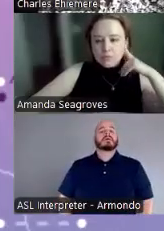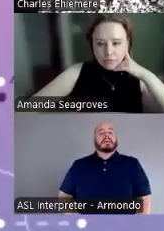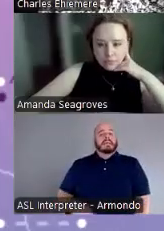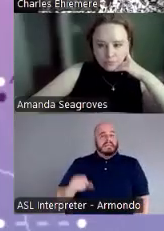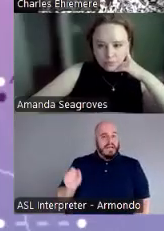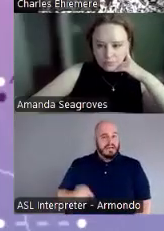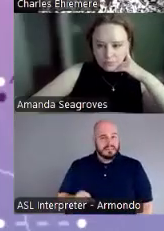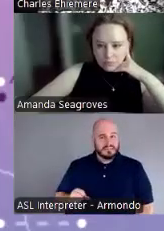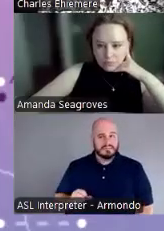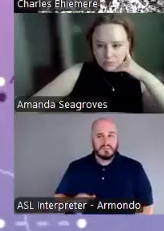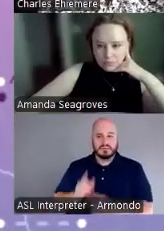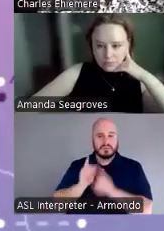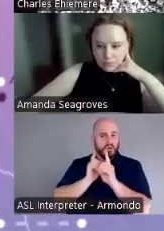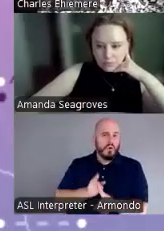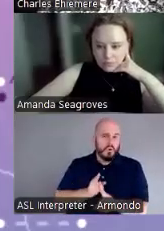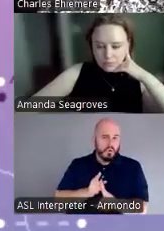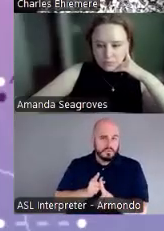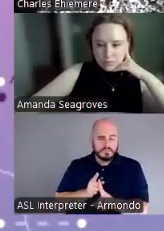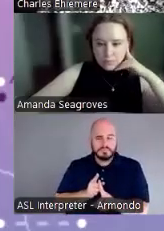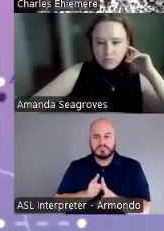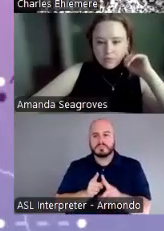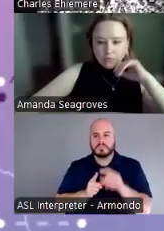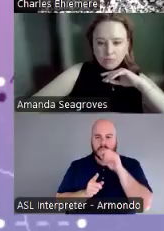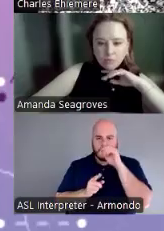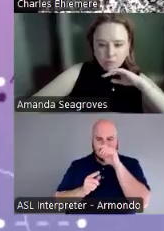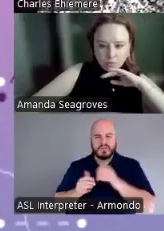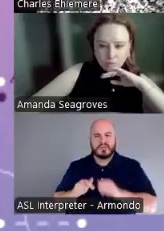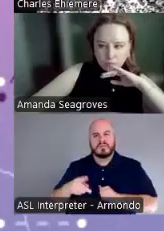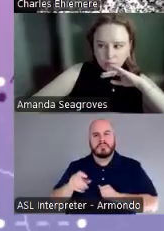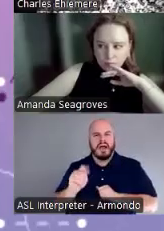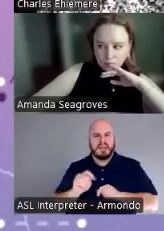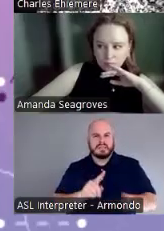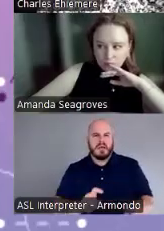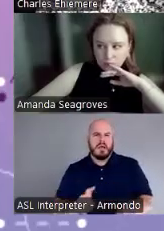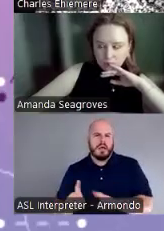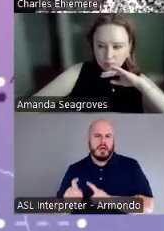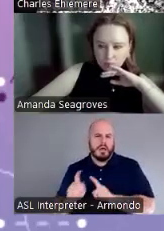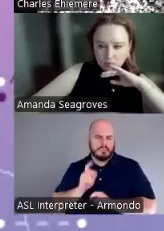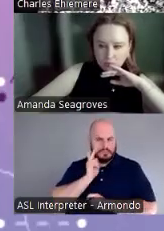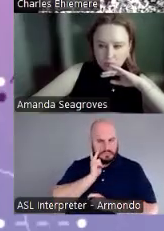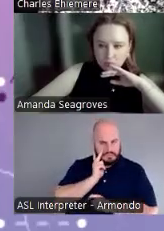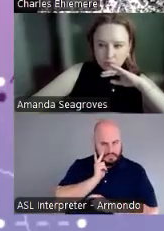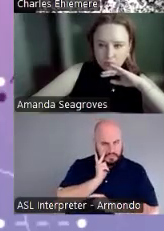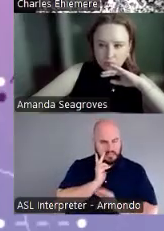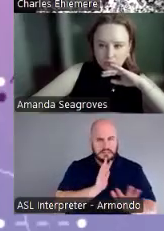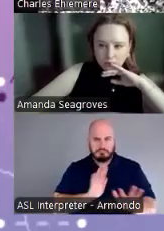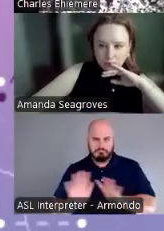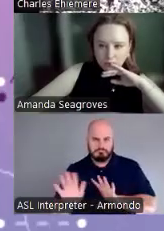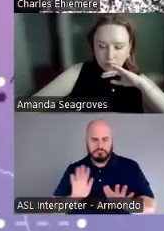we've done the pilot testing in fewer facilities,